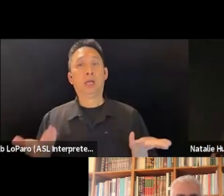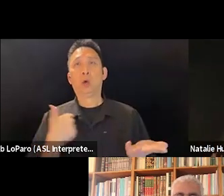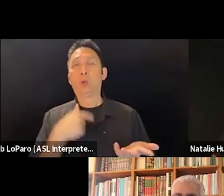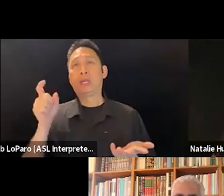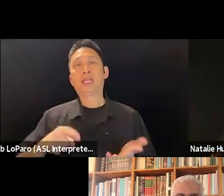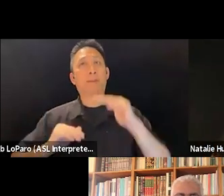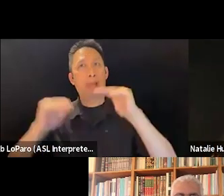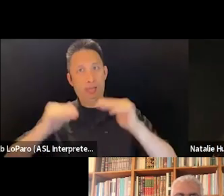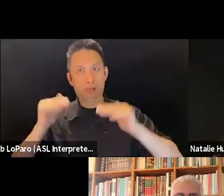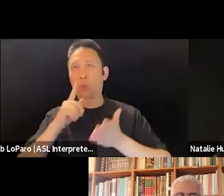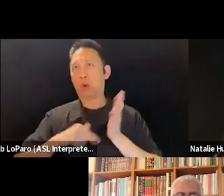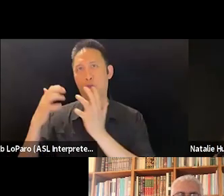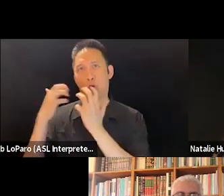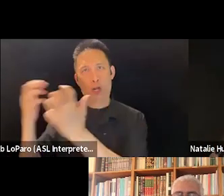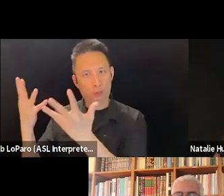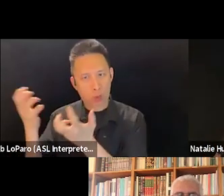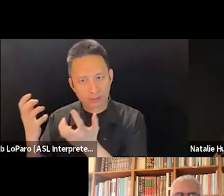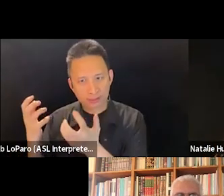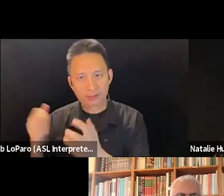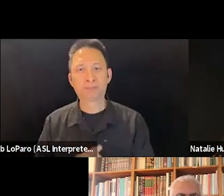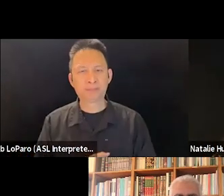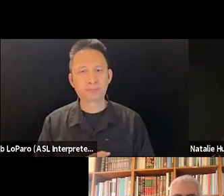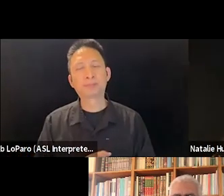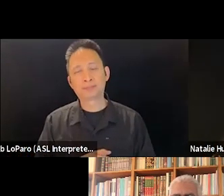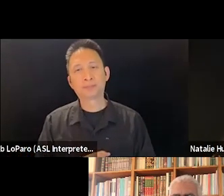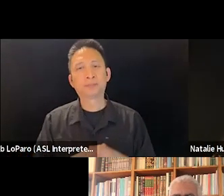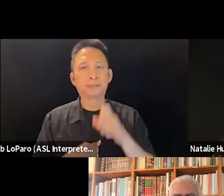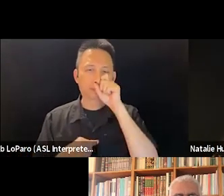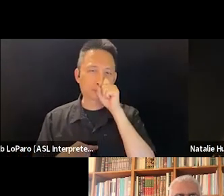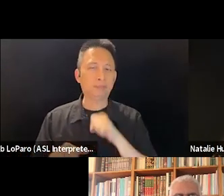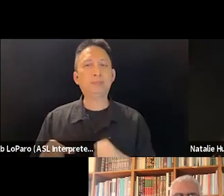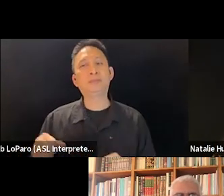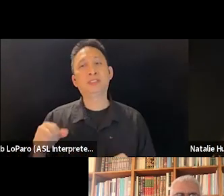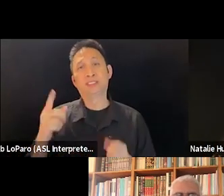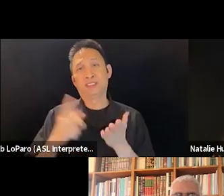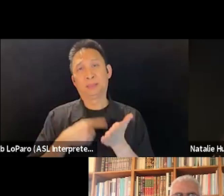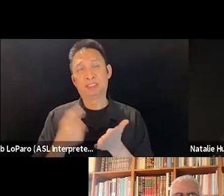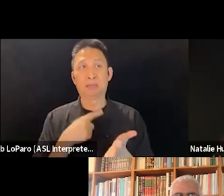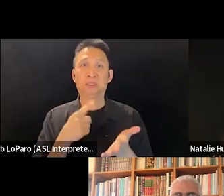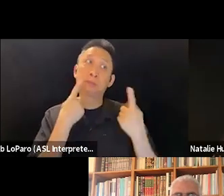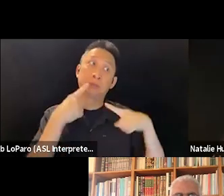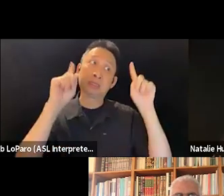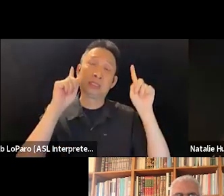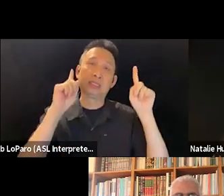But it happens to us also that some subject are a bit, usually when it comes to subject,